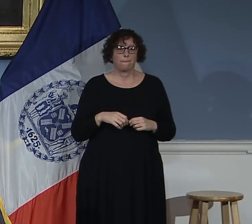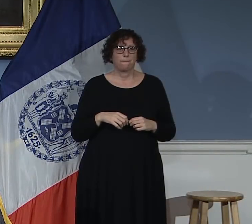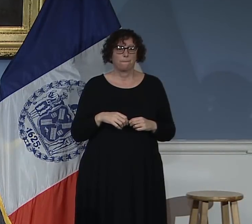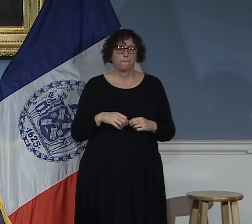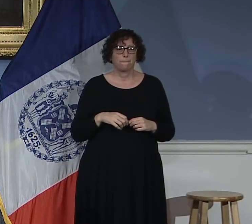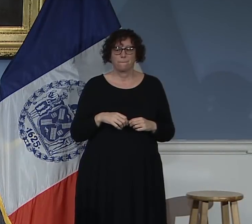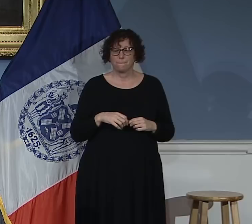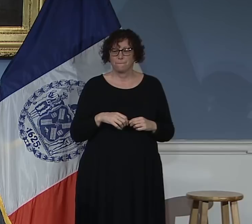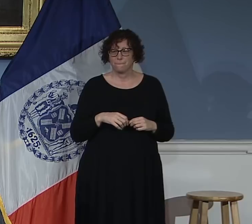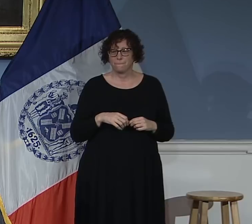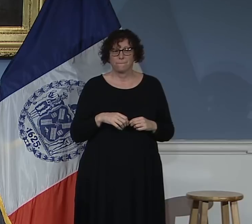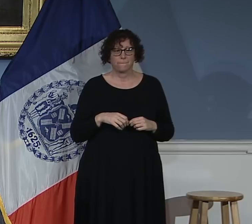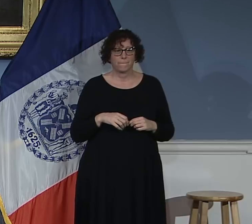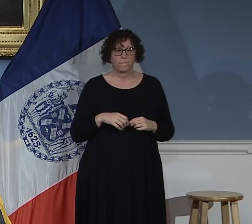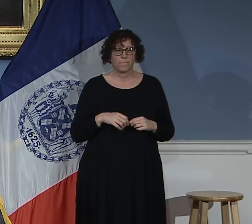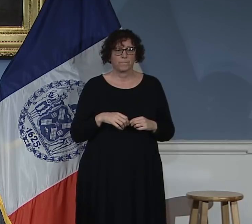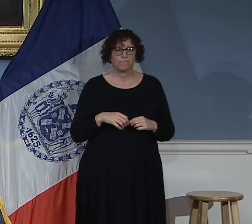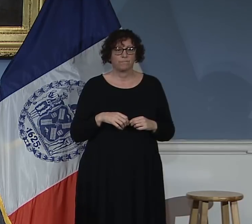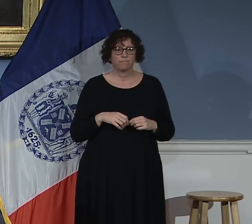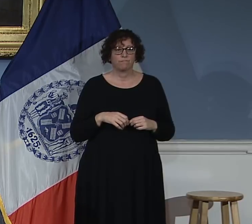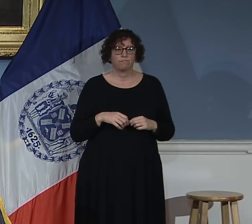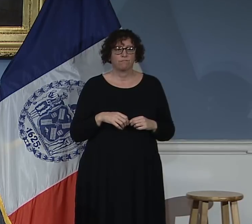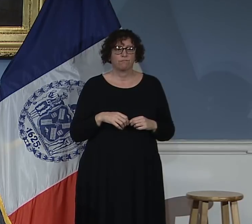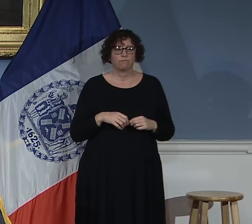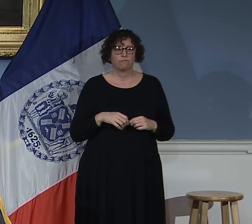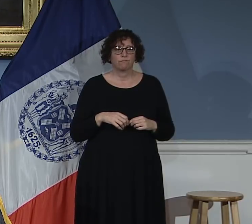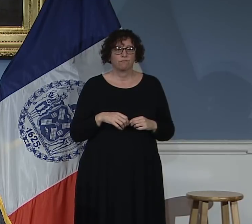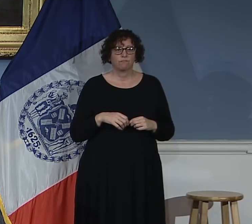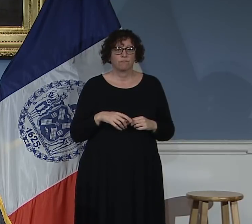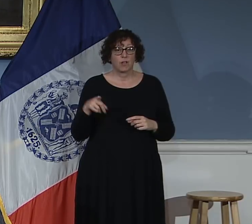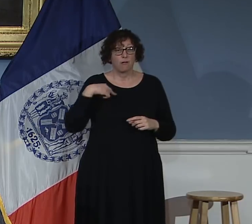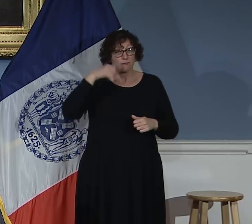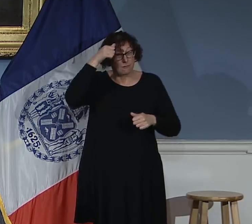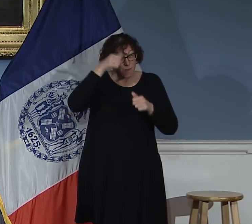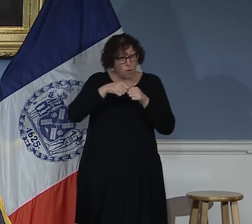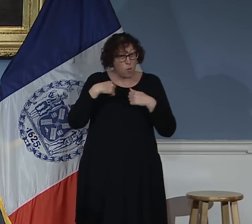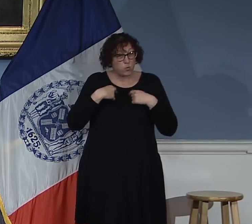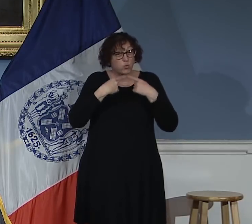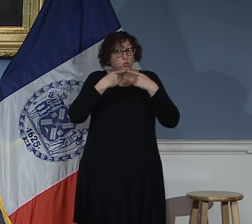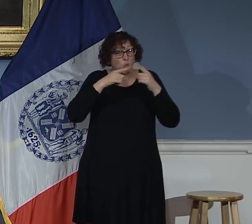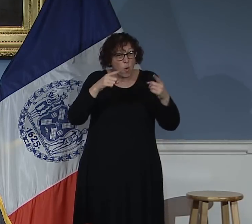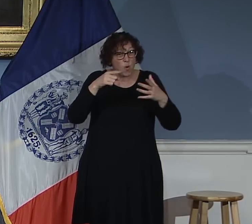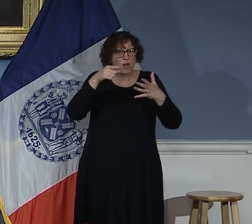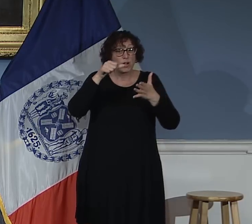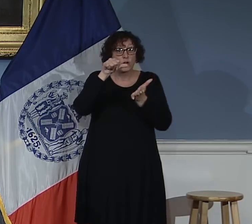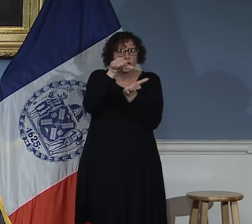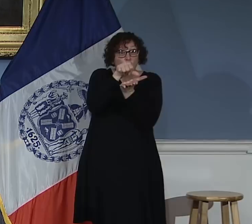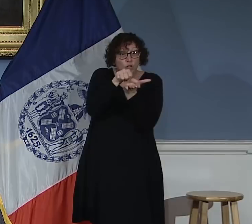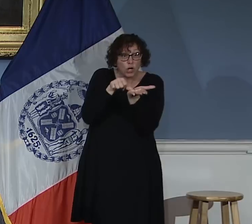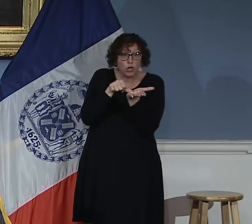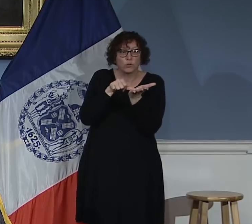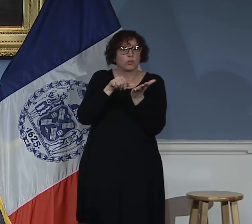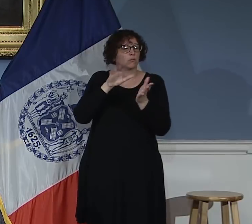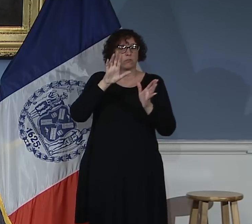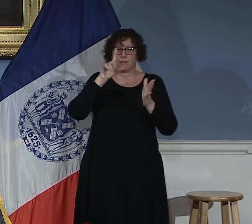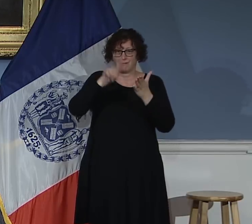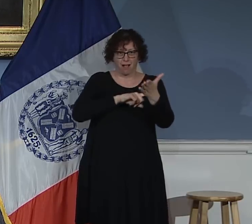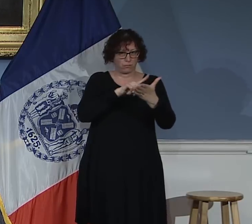ORDER THAT I ISSUED RELATED TO ENDING ELECTIVE